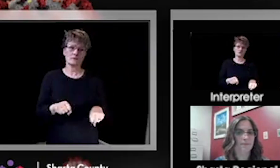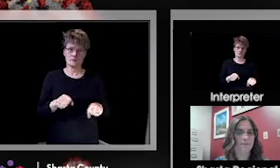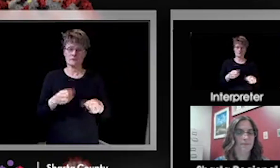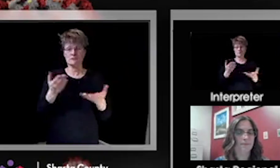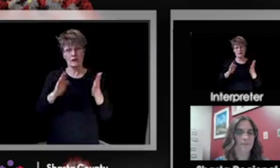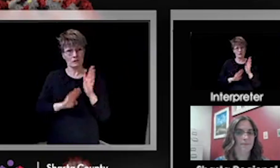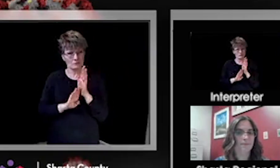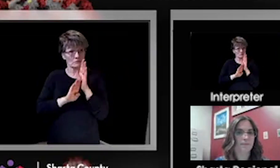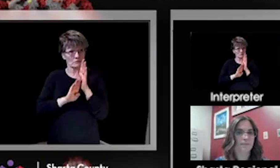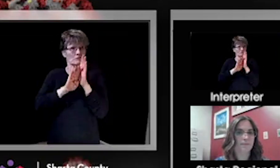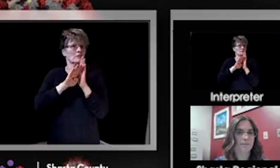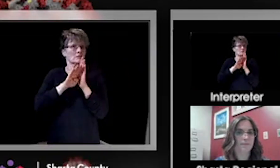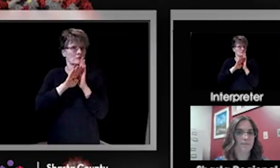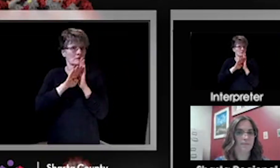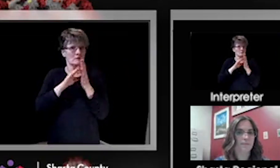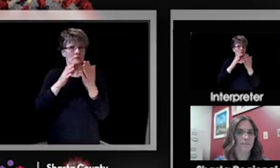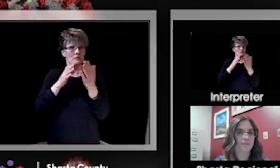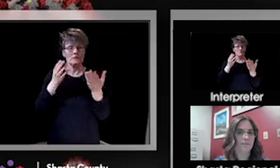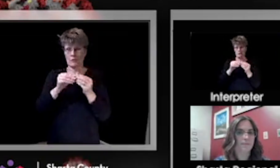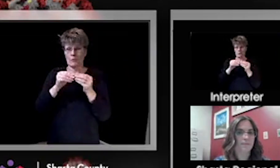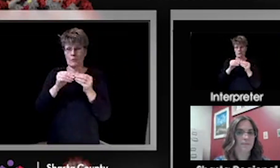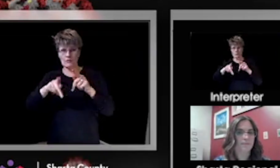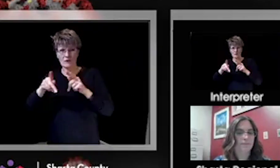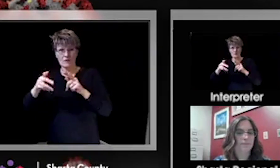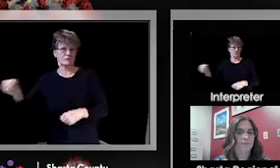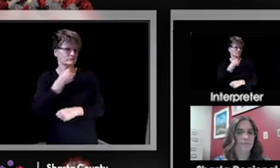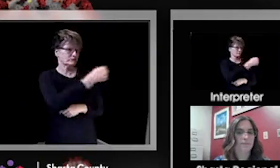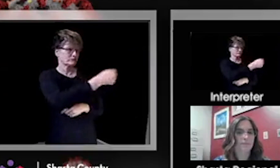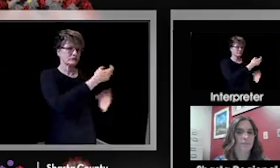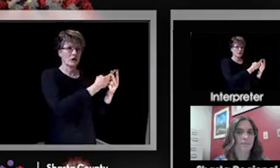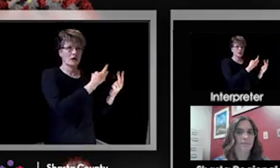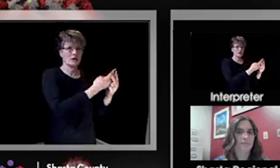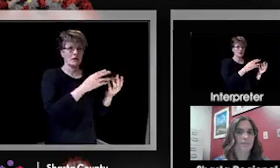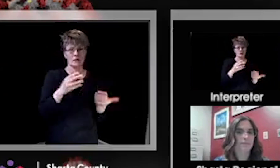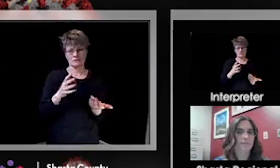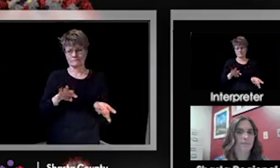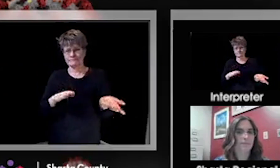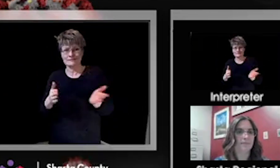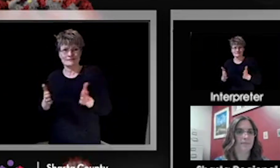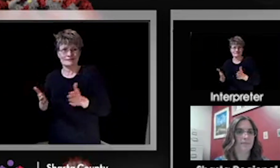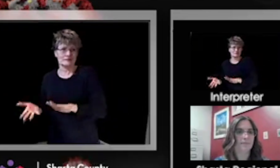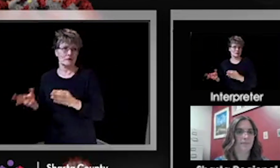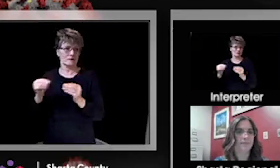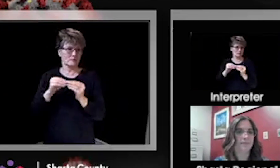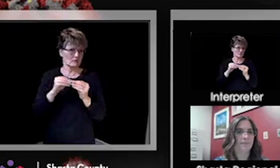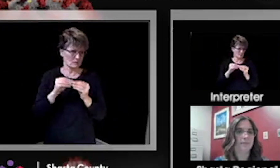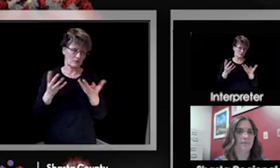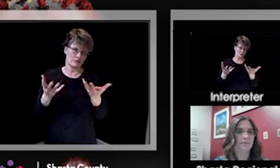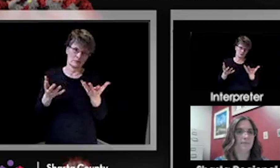of disease and more hospitalizations and more deaths. It’s really impossible to say, until